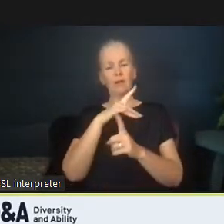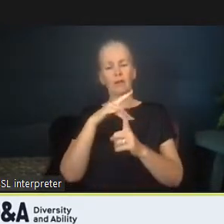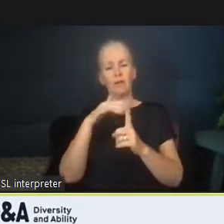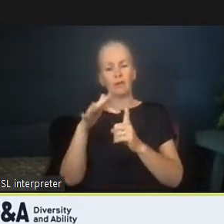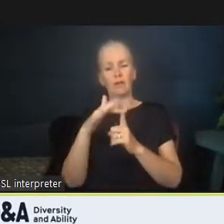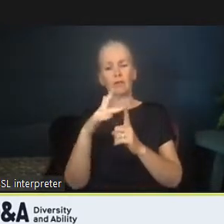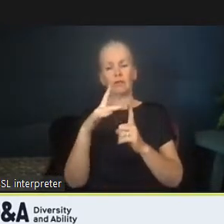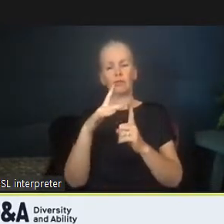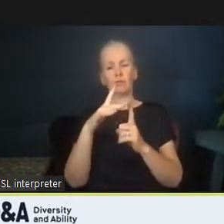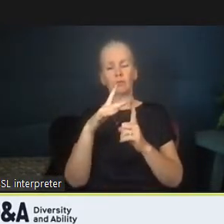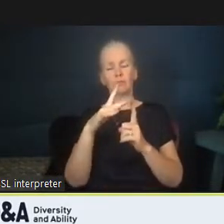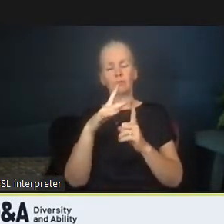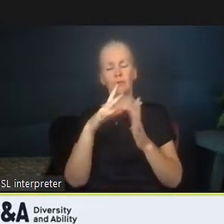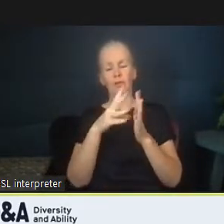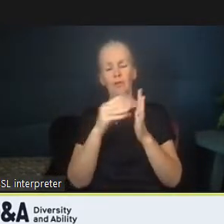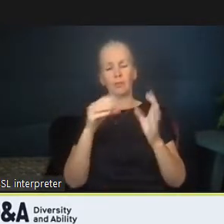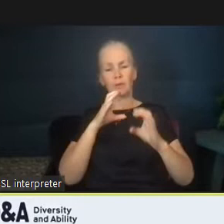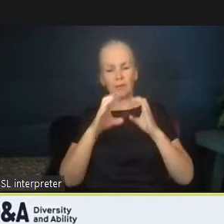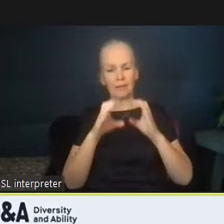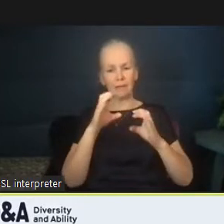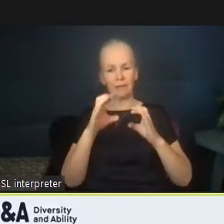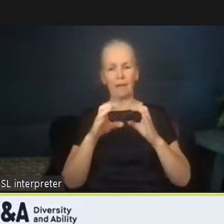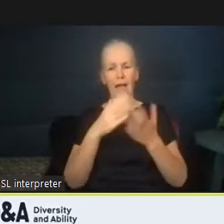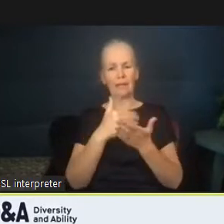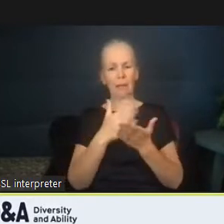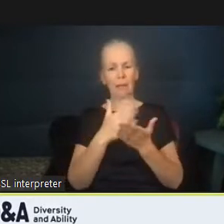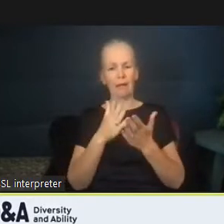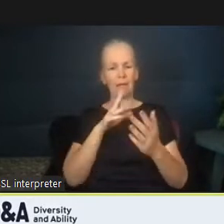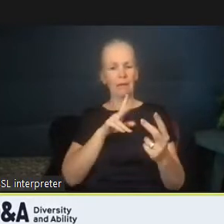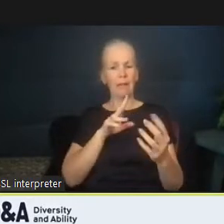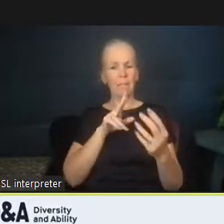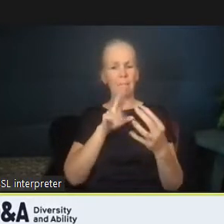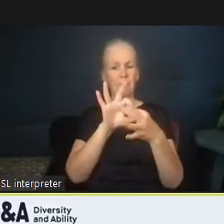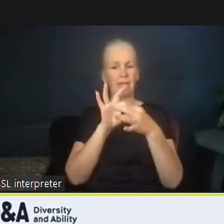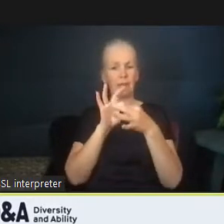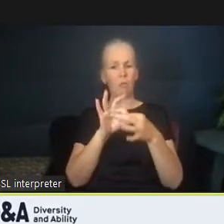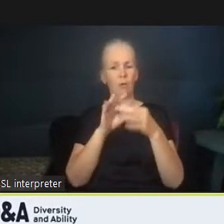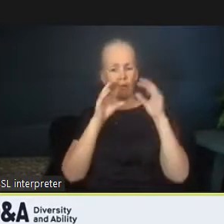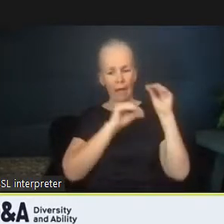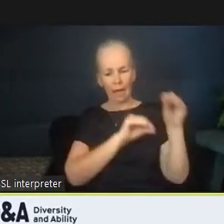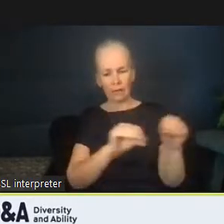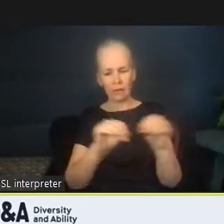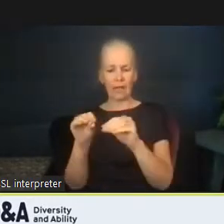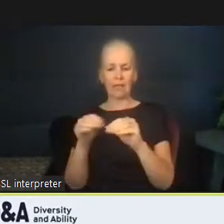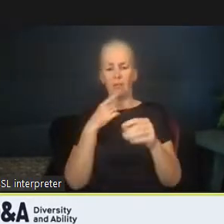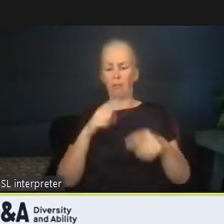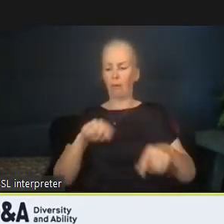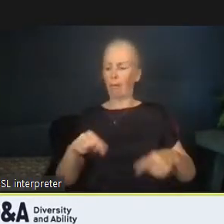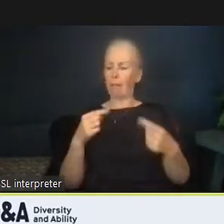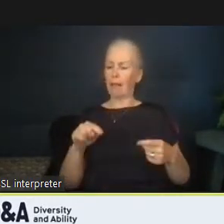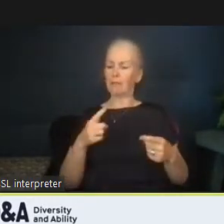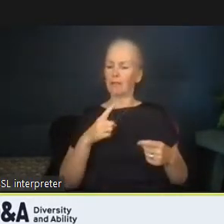aspect and engaging with education engaging with services in a way that allows us to speak freely,